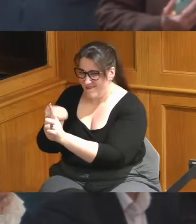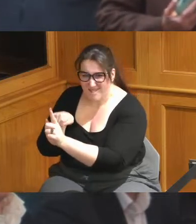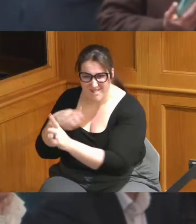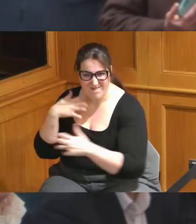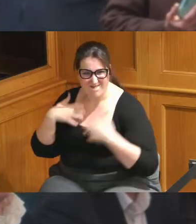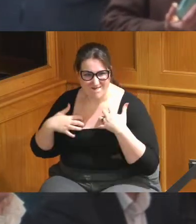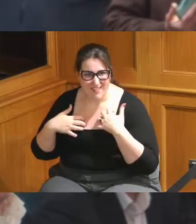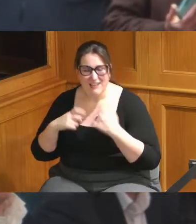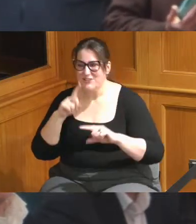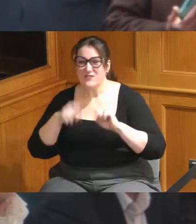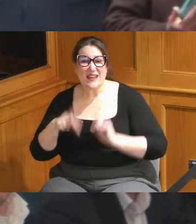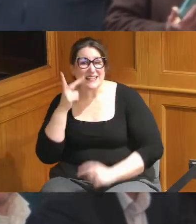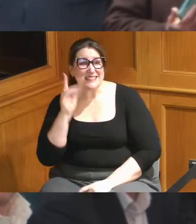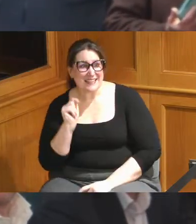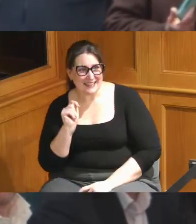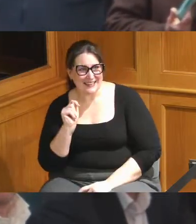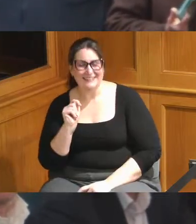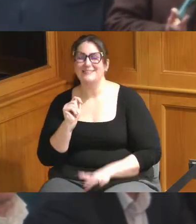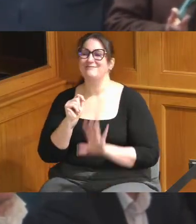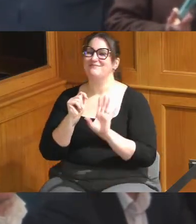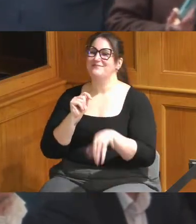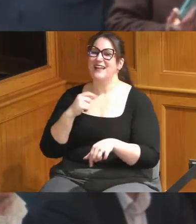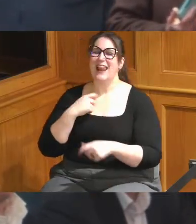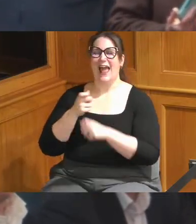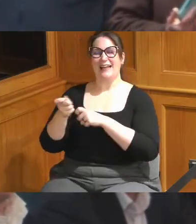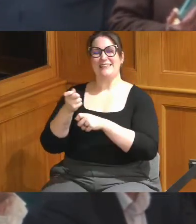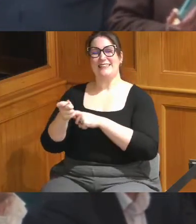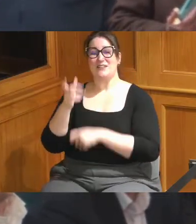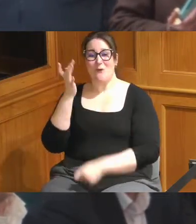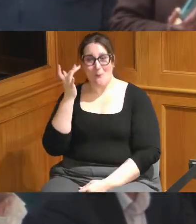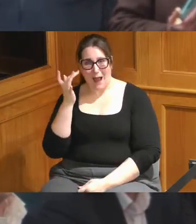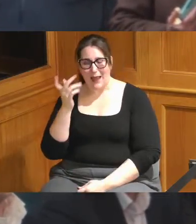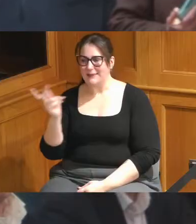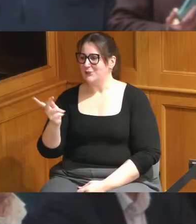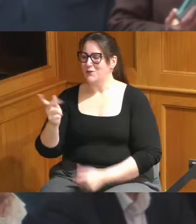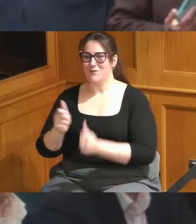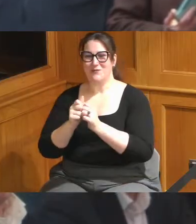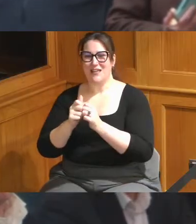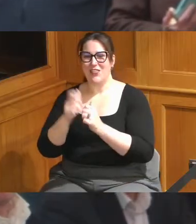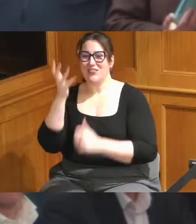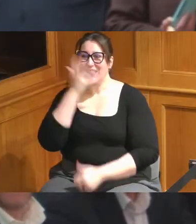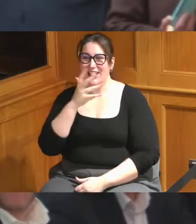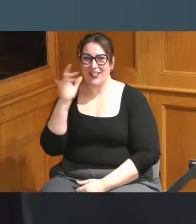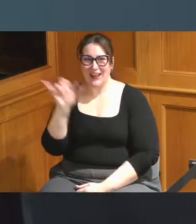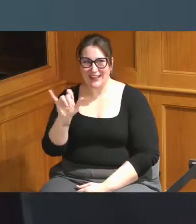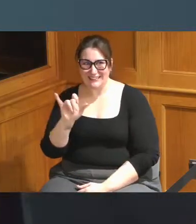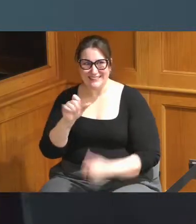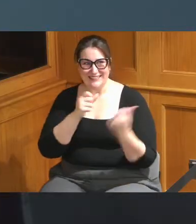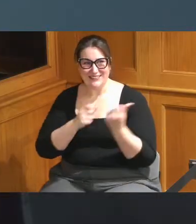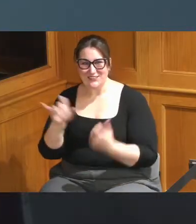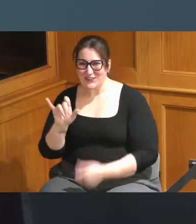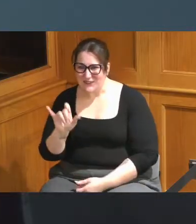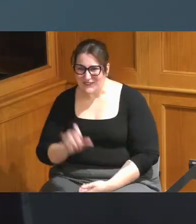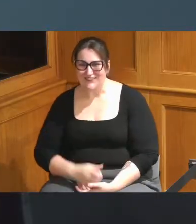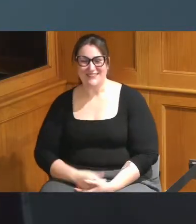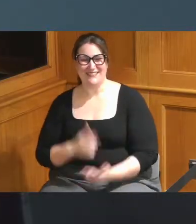can't see it. And and I always tease them because they've been together so long they look alike. So,